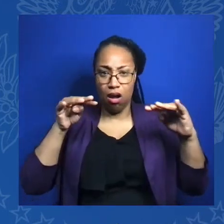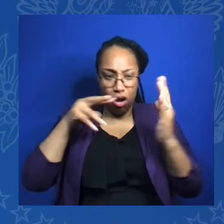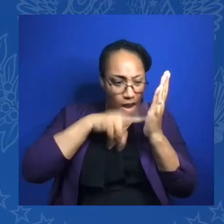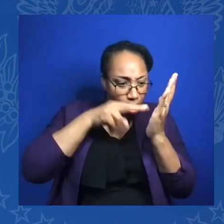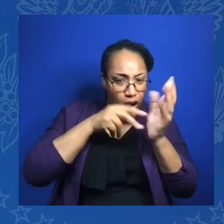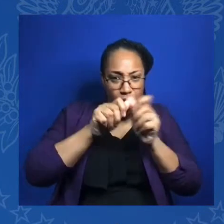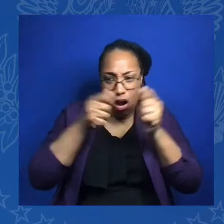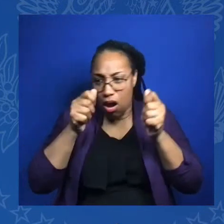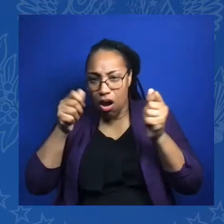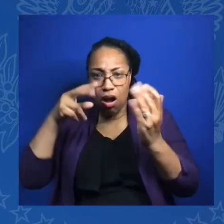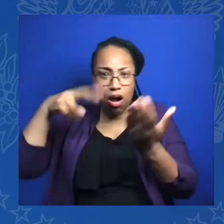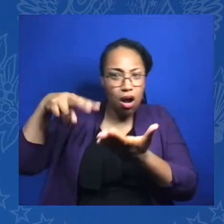And I mean it.